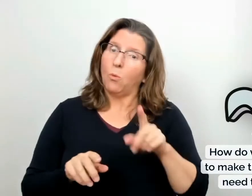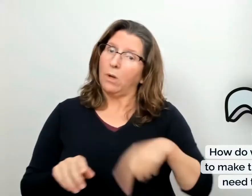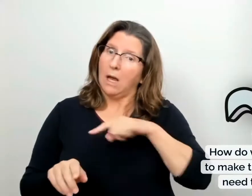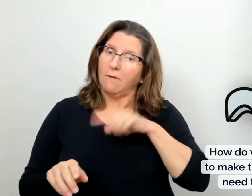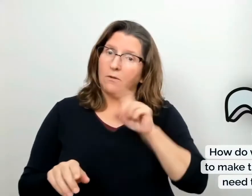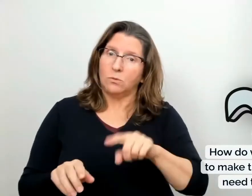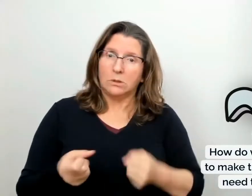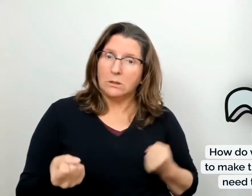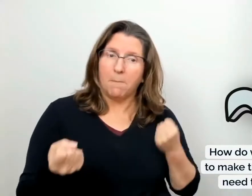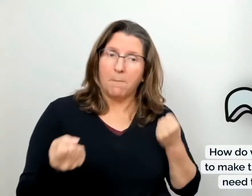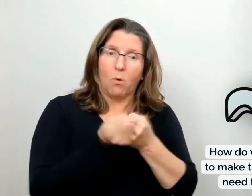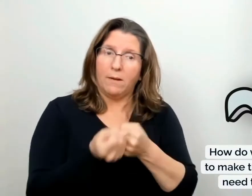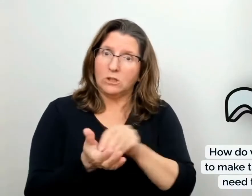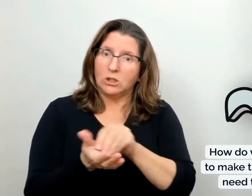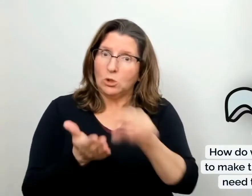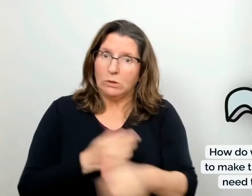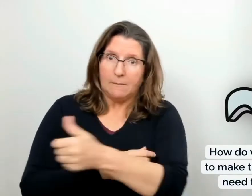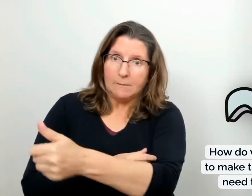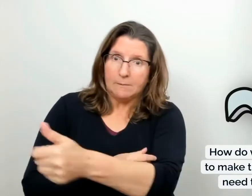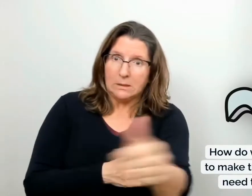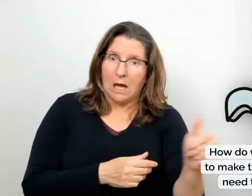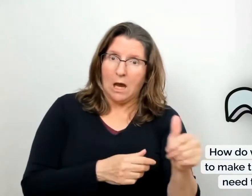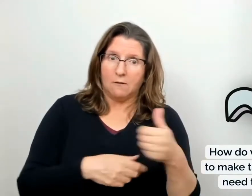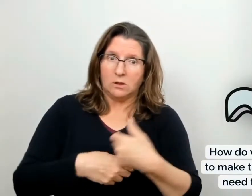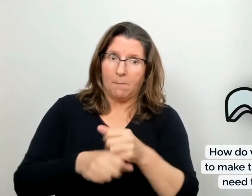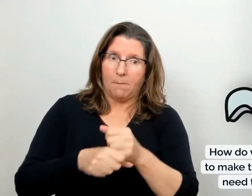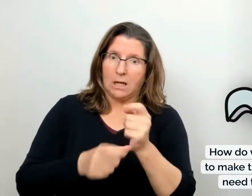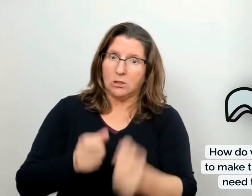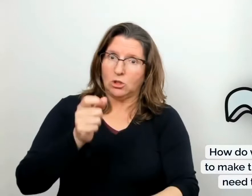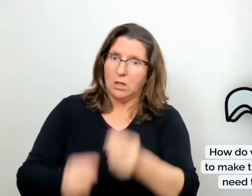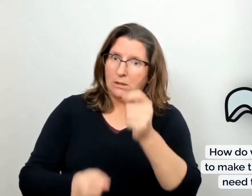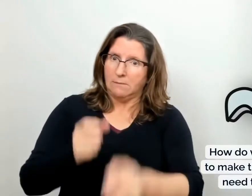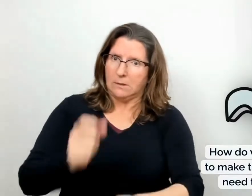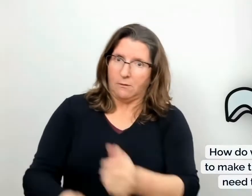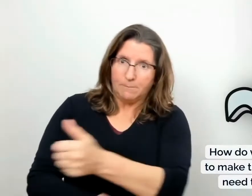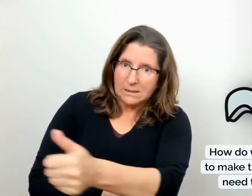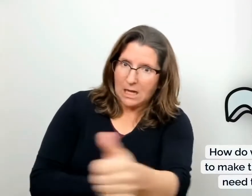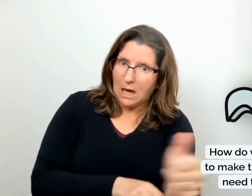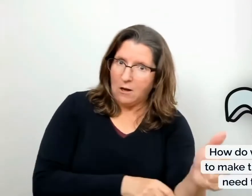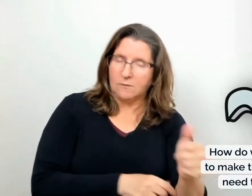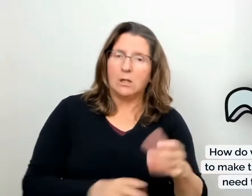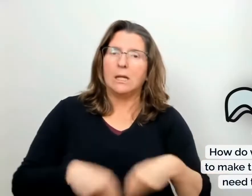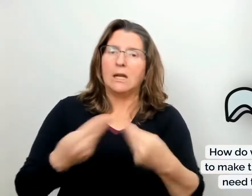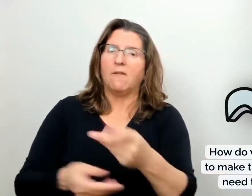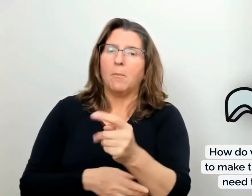We have to support the student to take the initiative to make adjustments themselves for their own learning